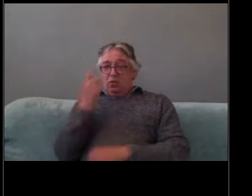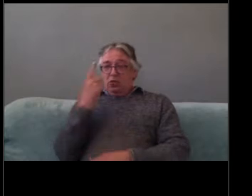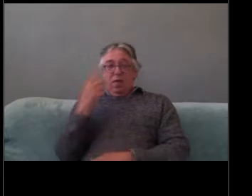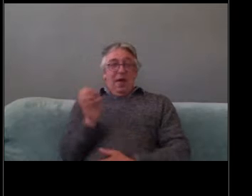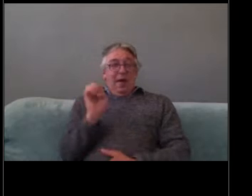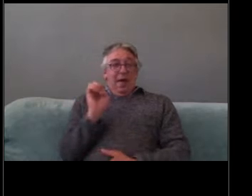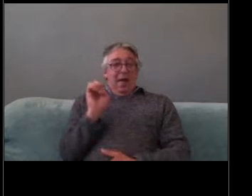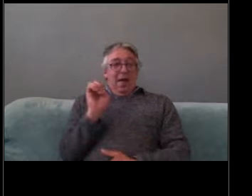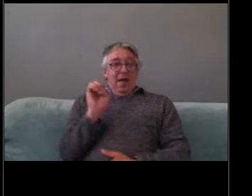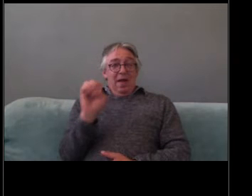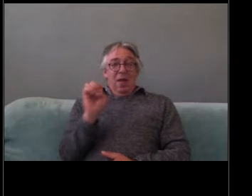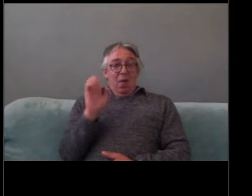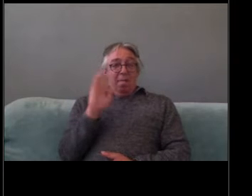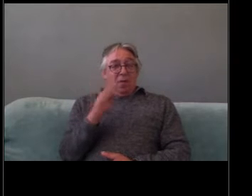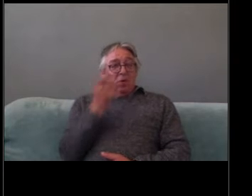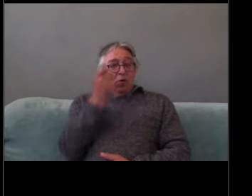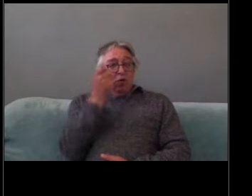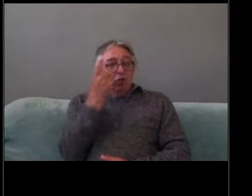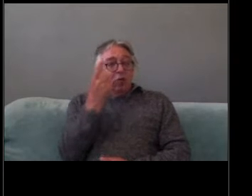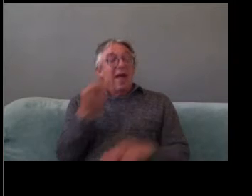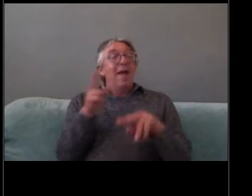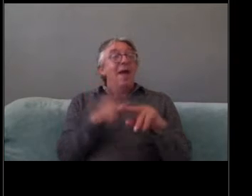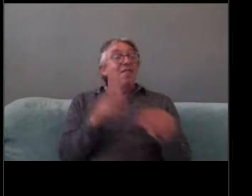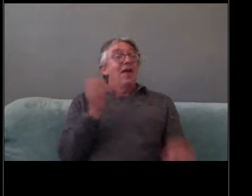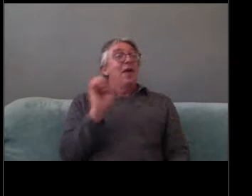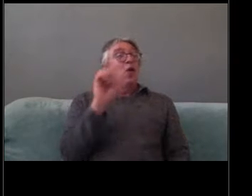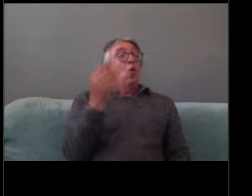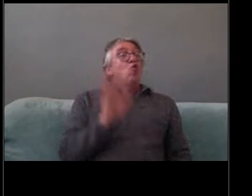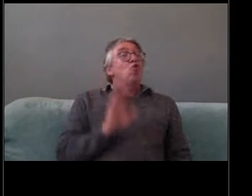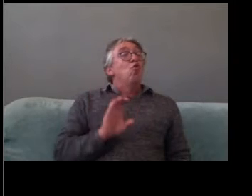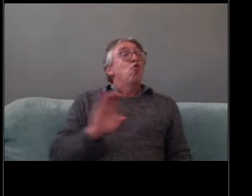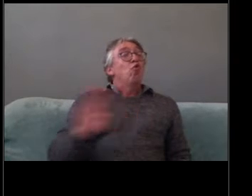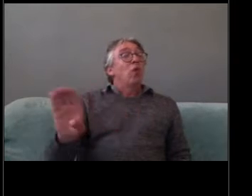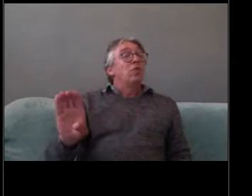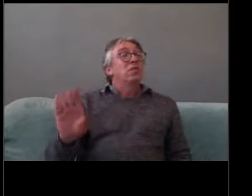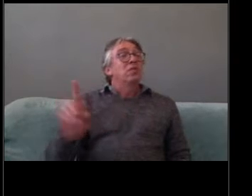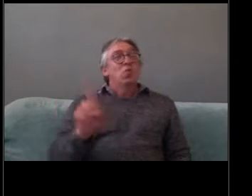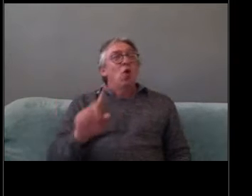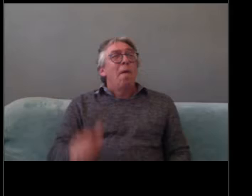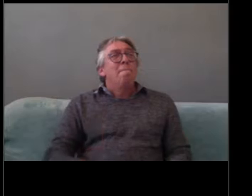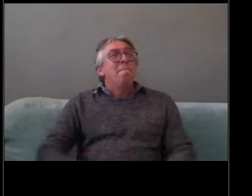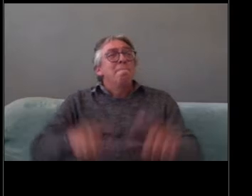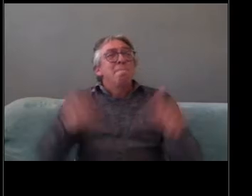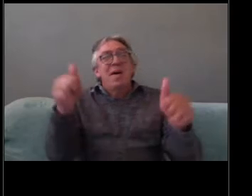to these homes, what is the best perspective or alternative.